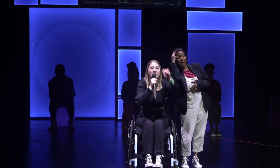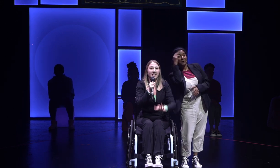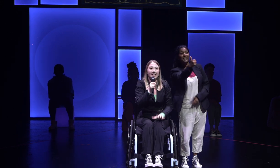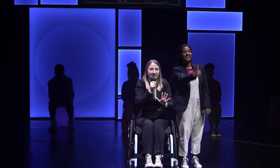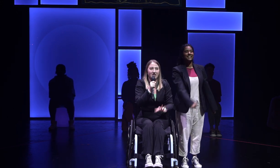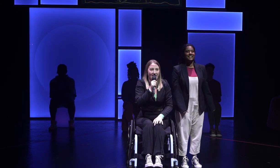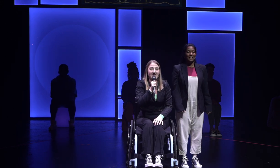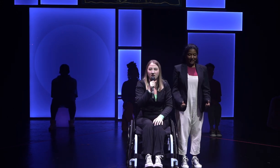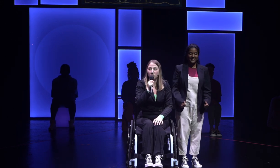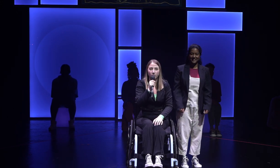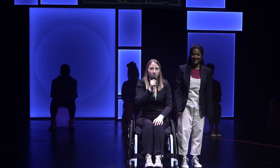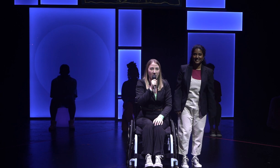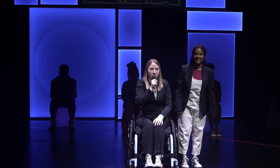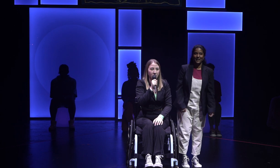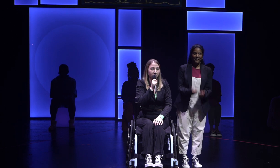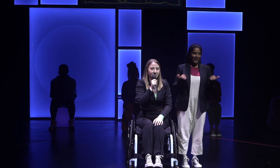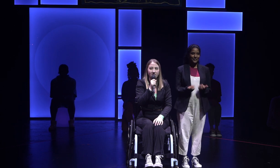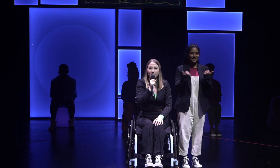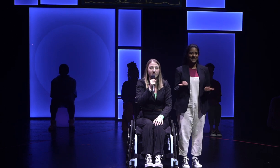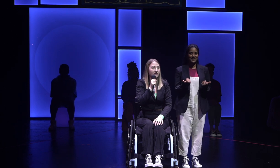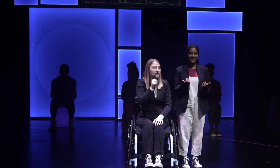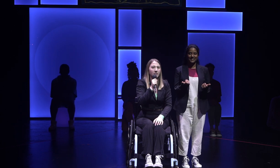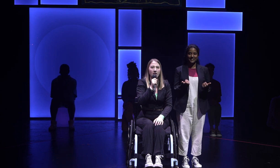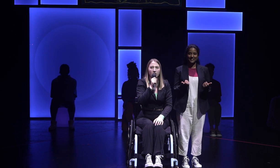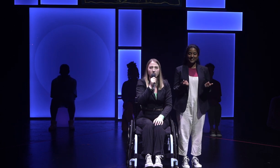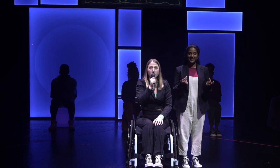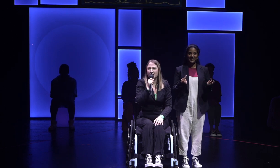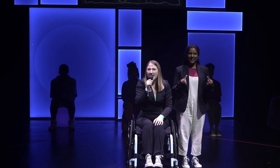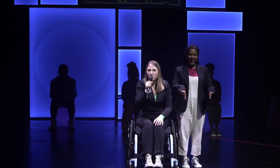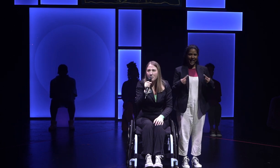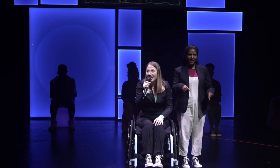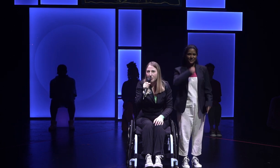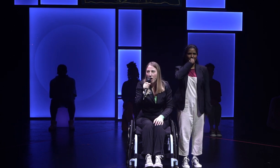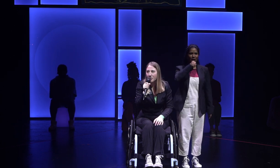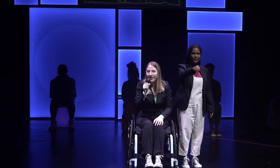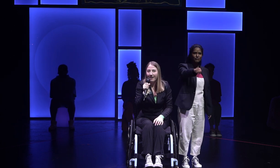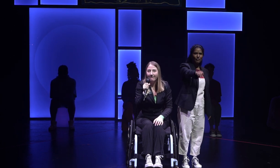Love you Mum! Right, I'm done. Should I do a mic